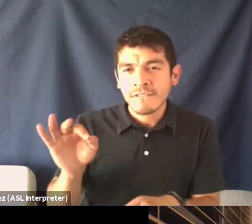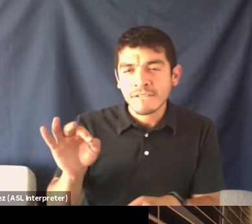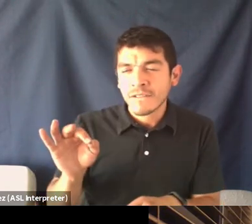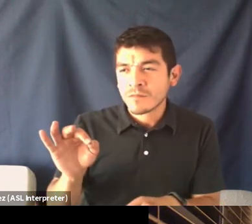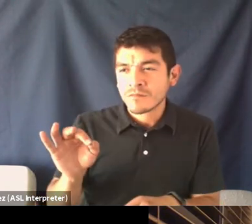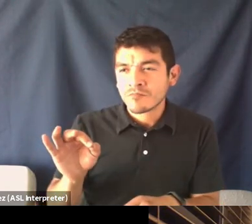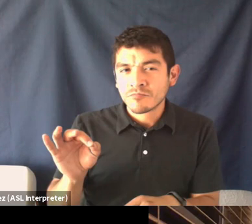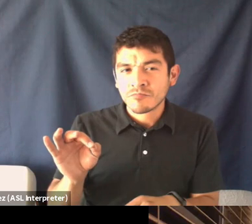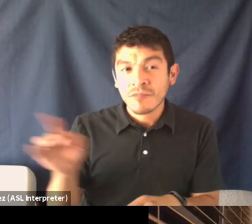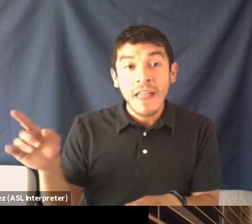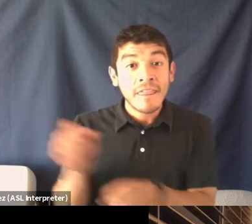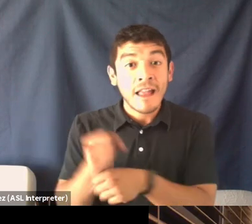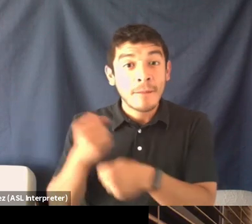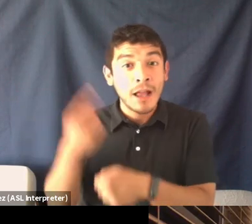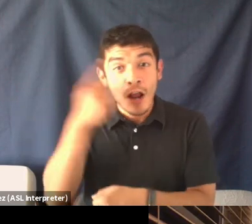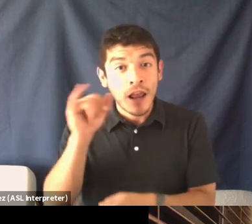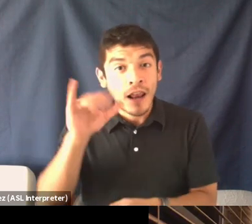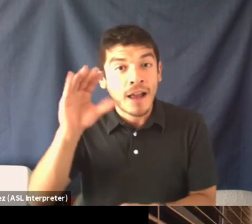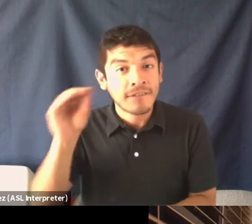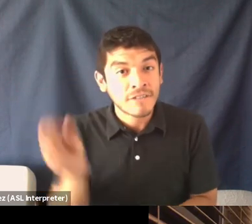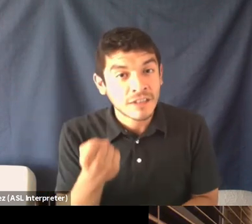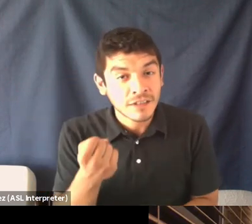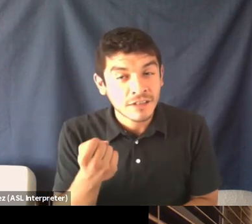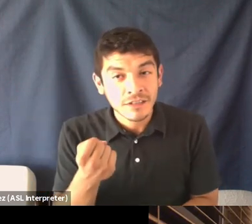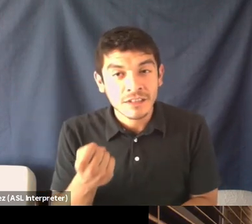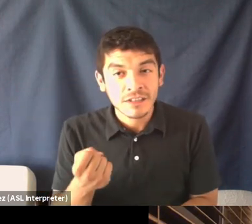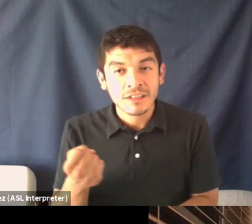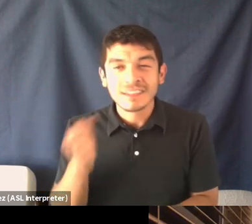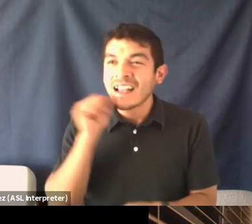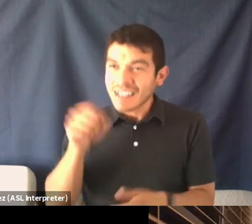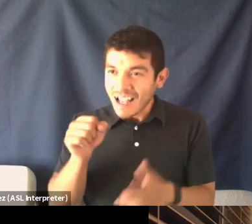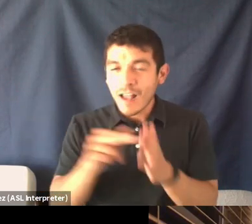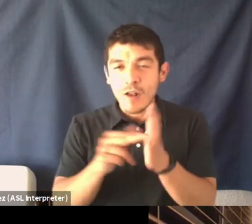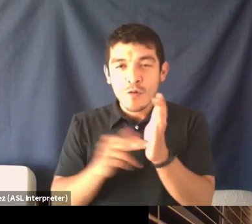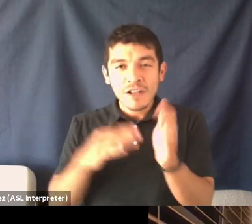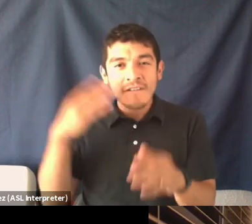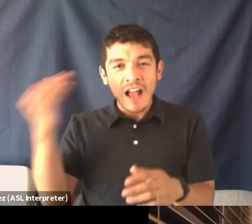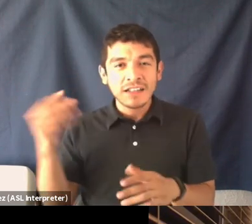They made it look like the fifties, yeah. - Yeah, the rules of the outside world don't really apply there.